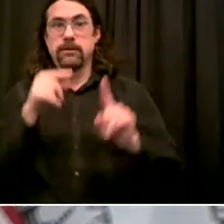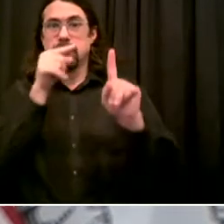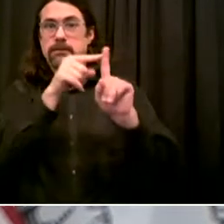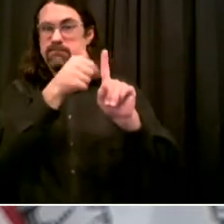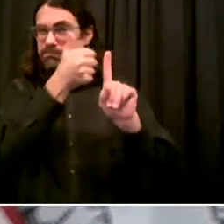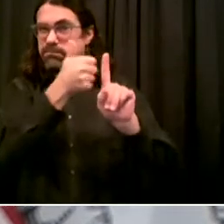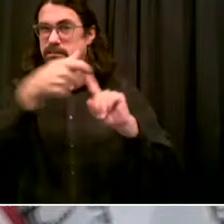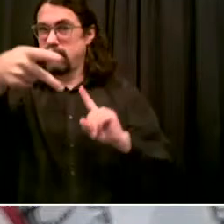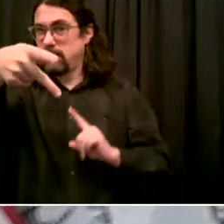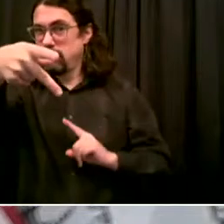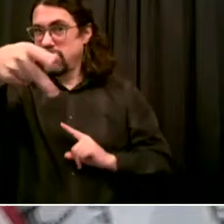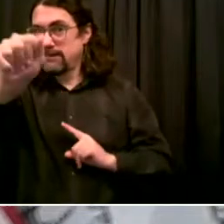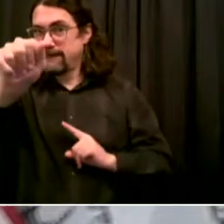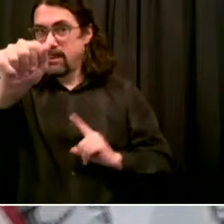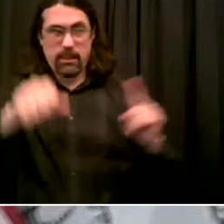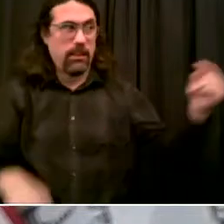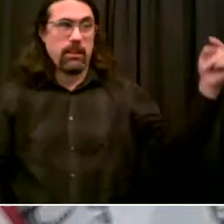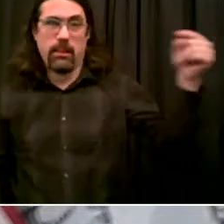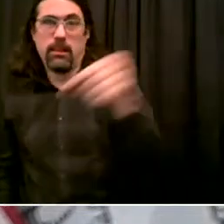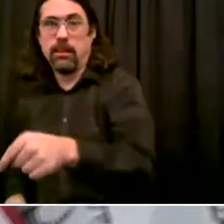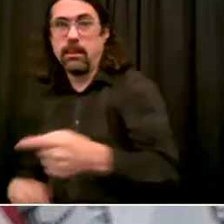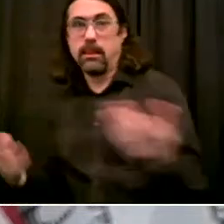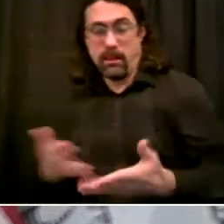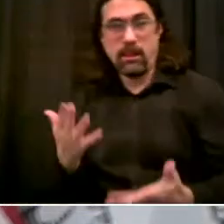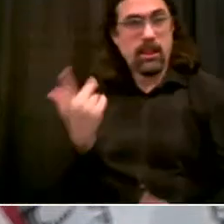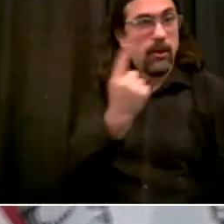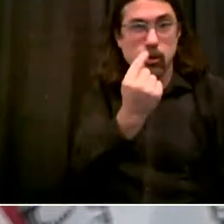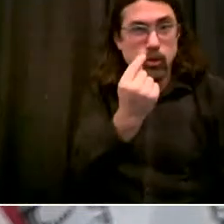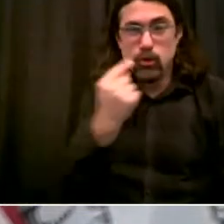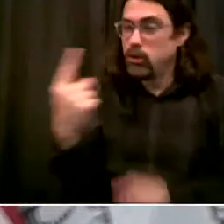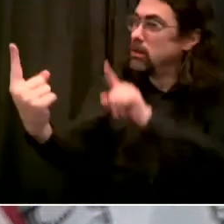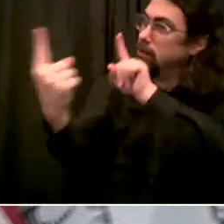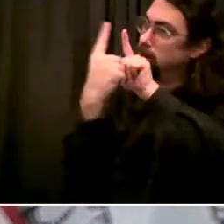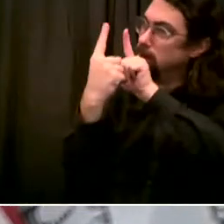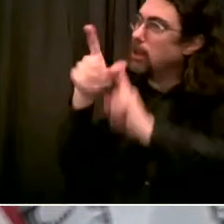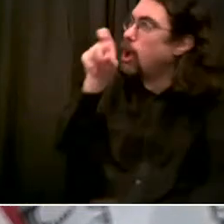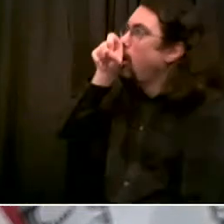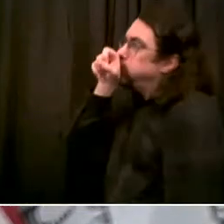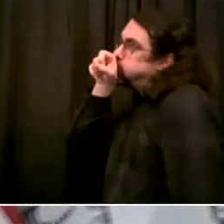AGAGTIATORS COMII NGTO NEW YORK DISRUPT TTNGHIS.